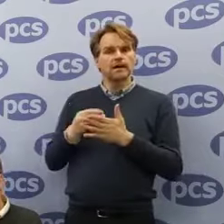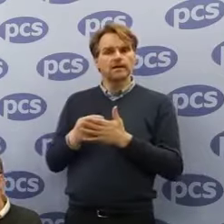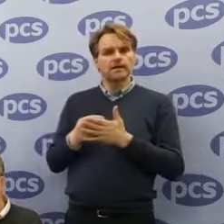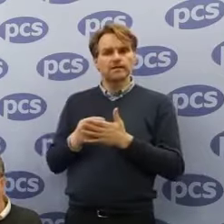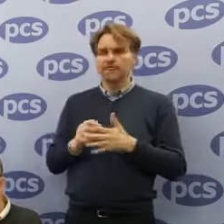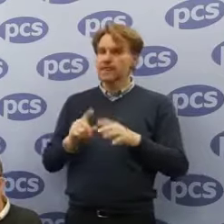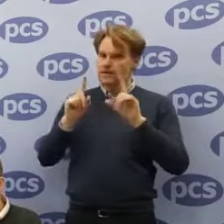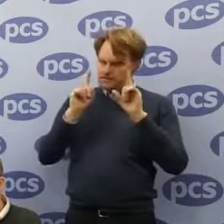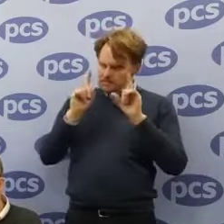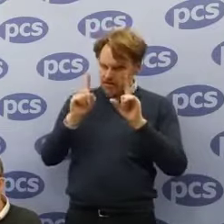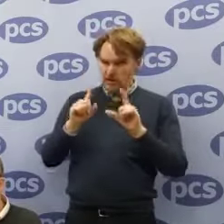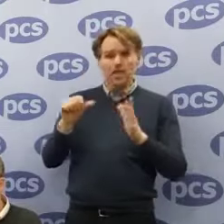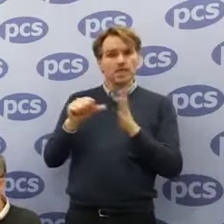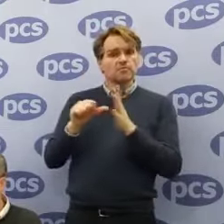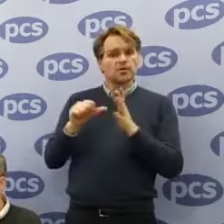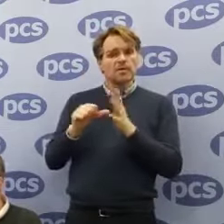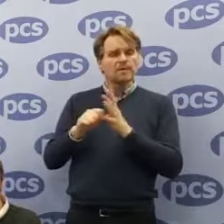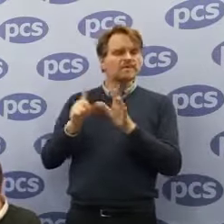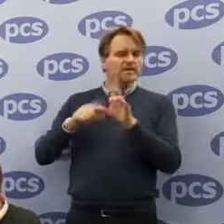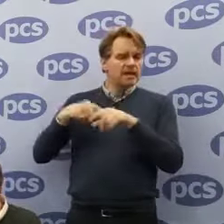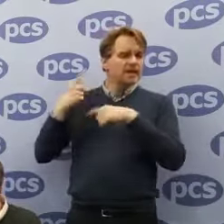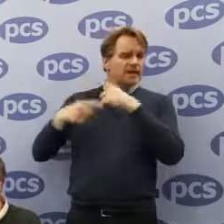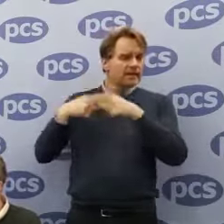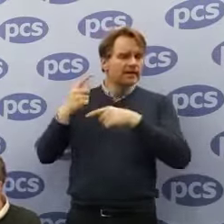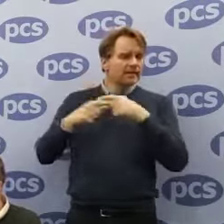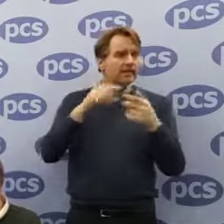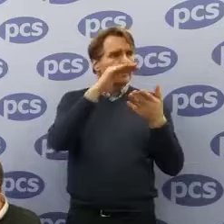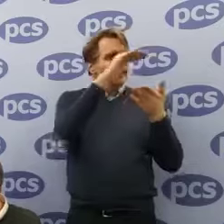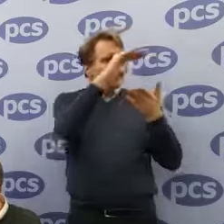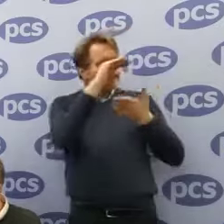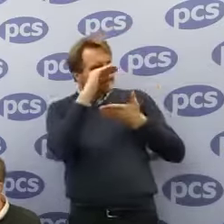in the civil service for years is it's been a tiny cake with very rigid caps